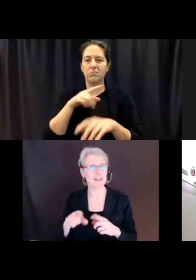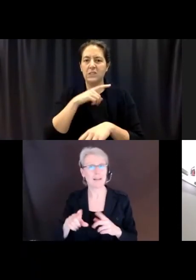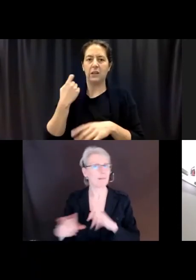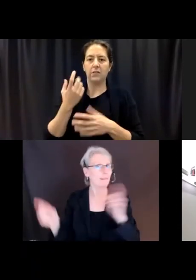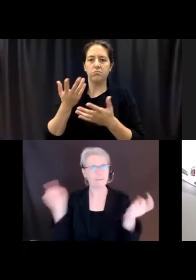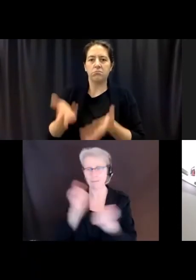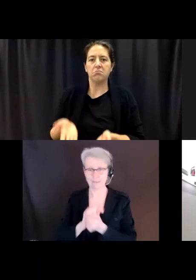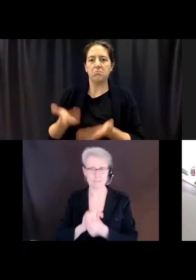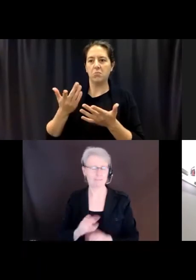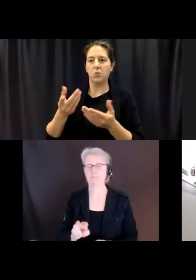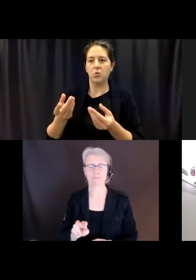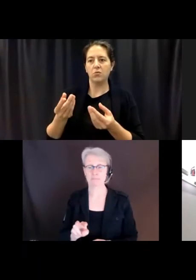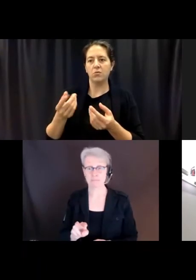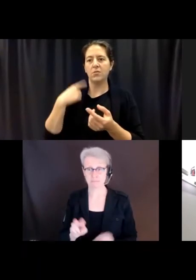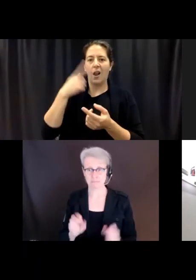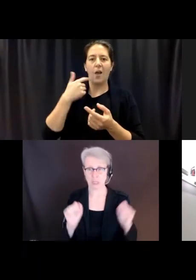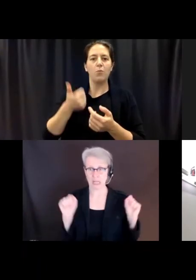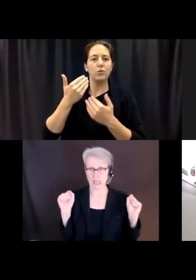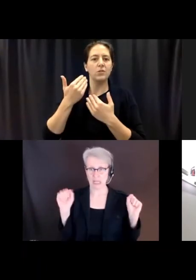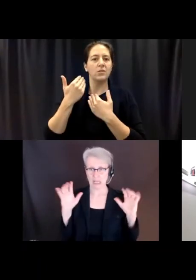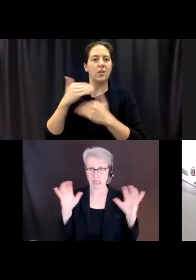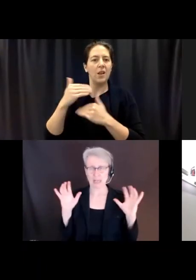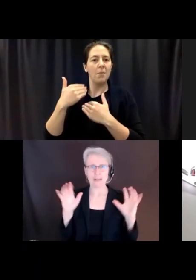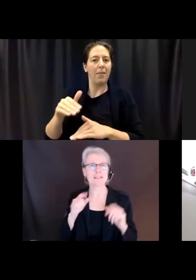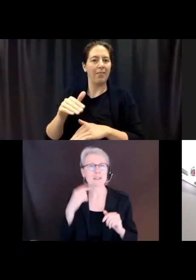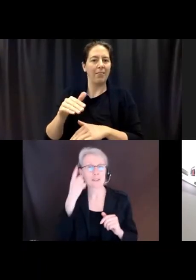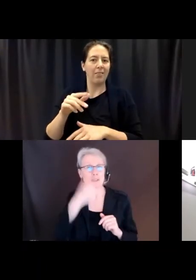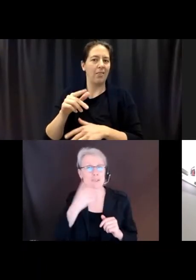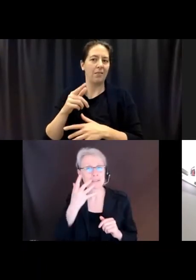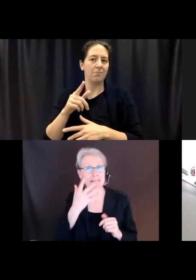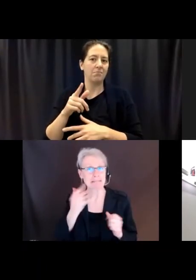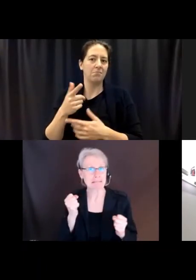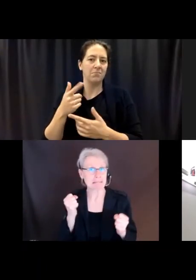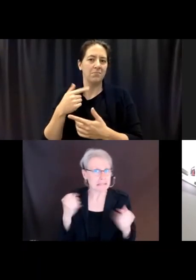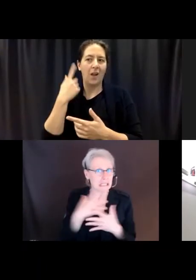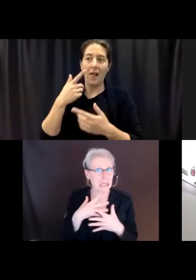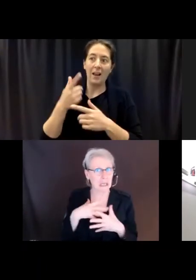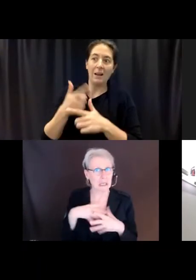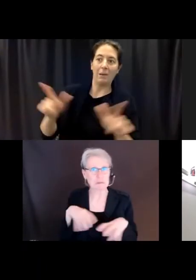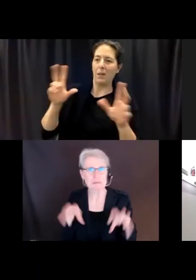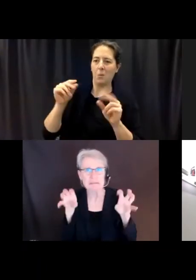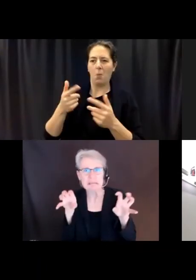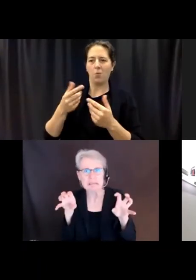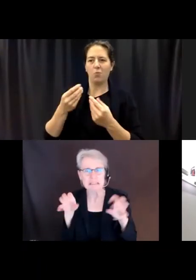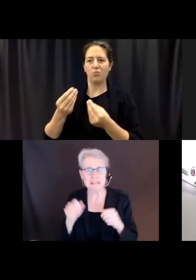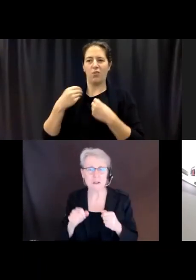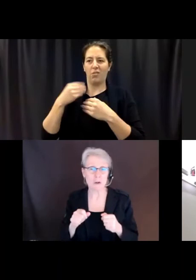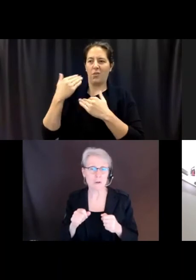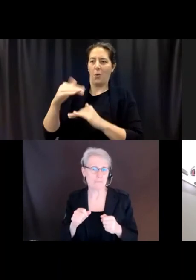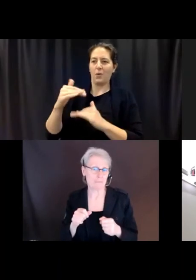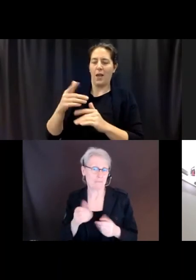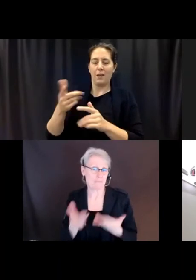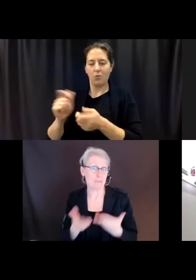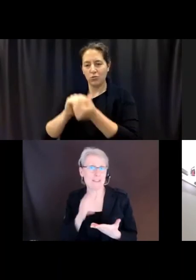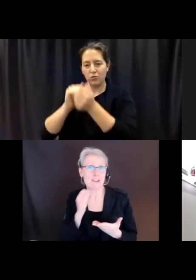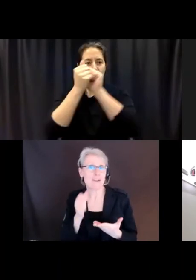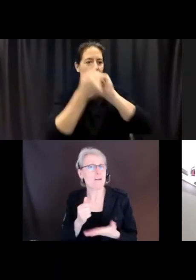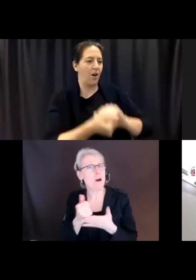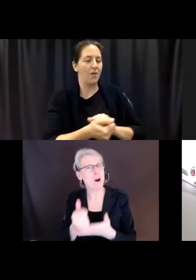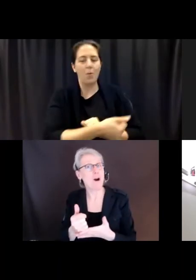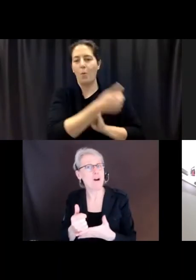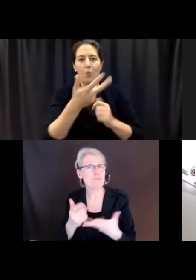IT MIGHT BE SCARY. IT MIGHT BE A CONSTRAINT RATHER THAN SOMETHING THAT GIVES YOU FREEDOM.